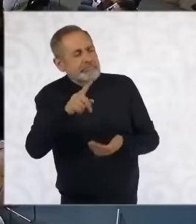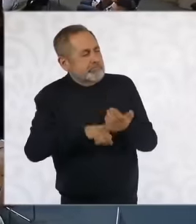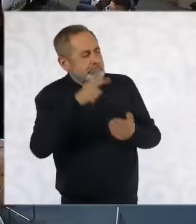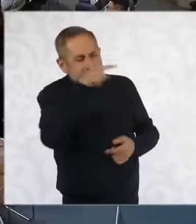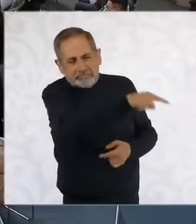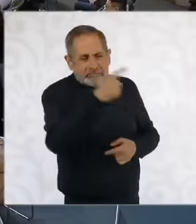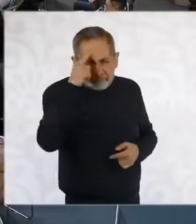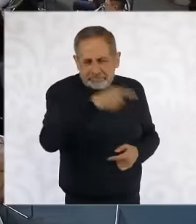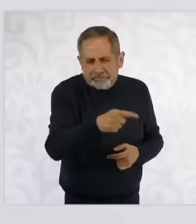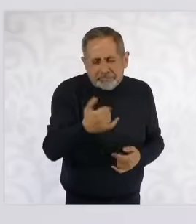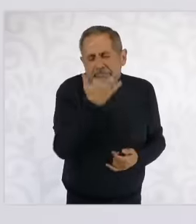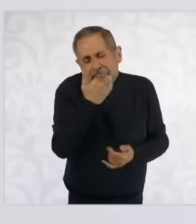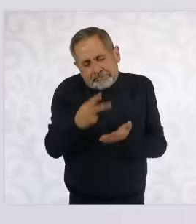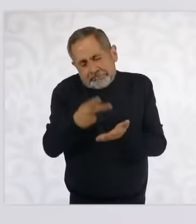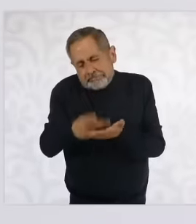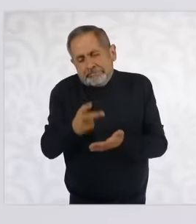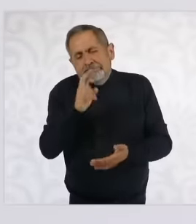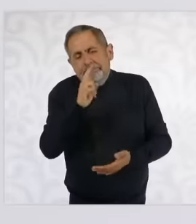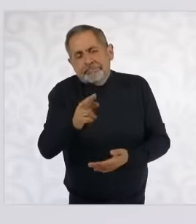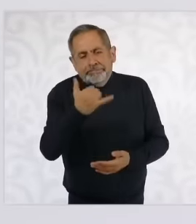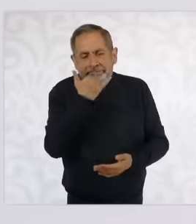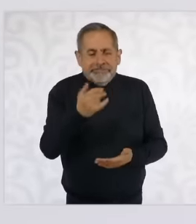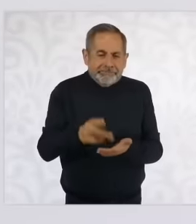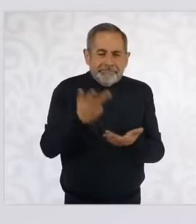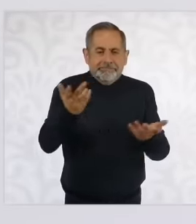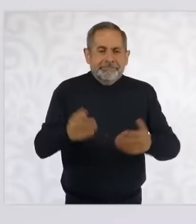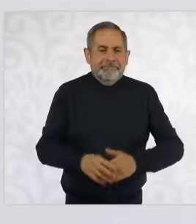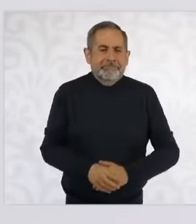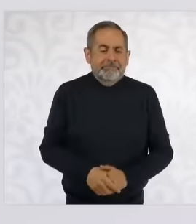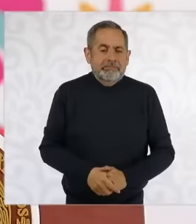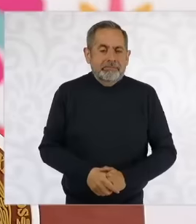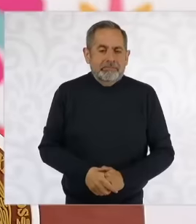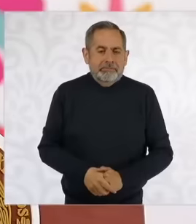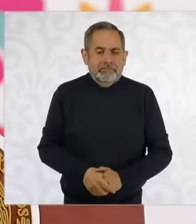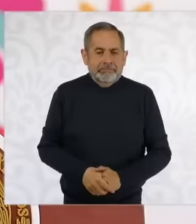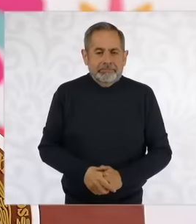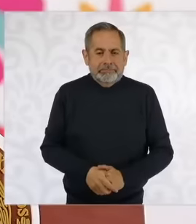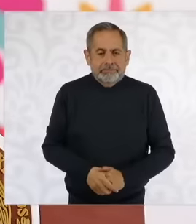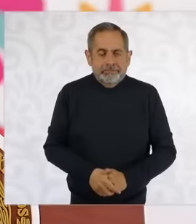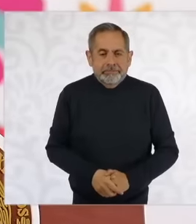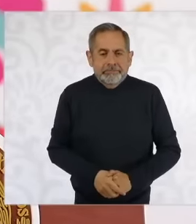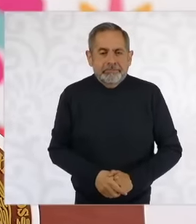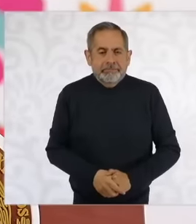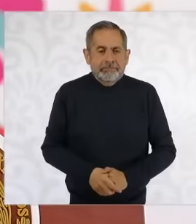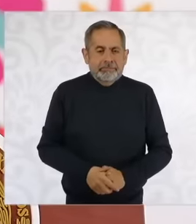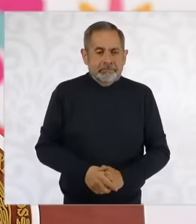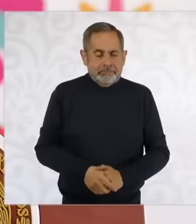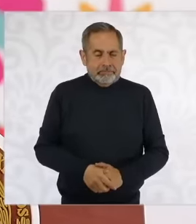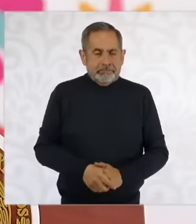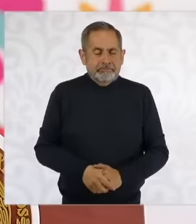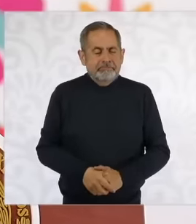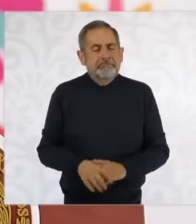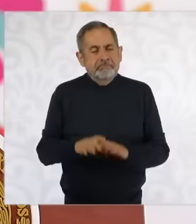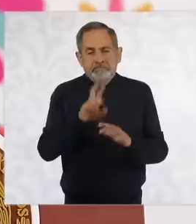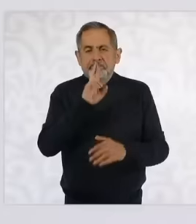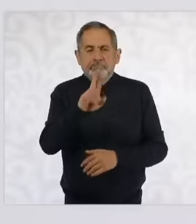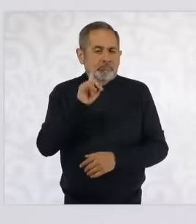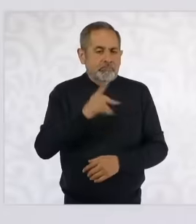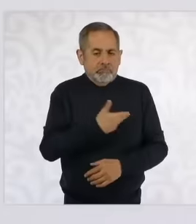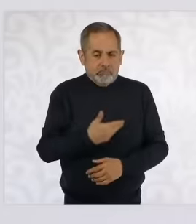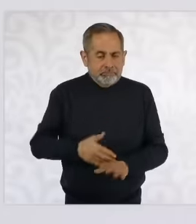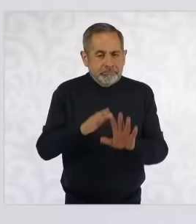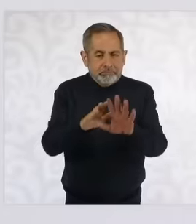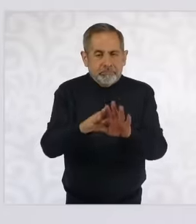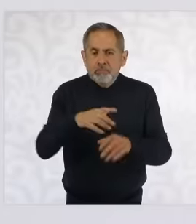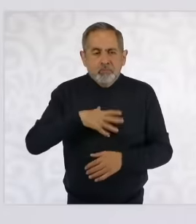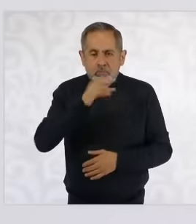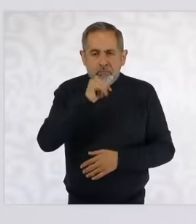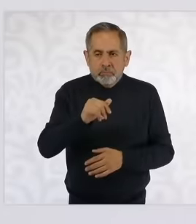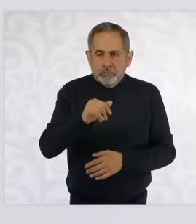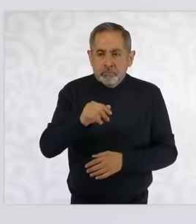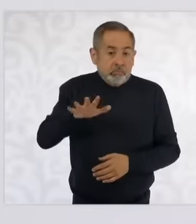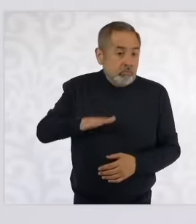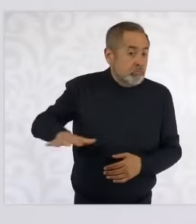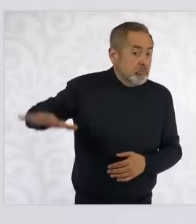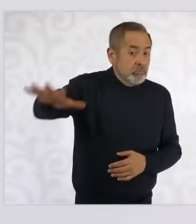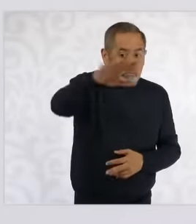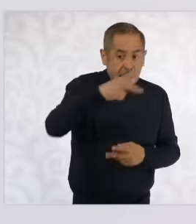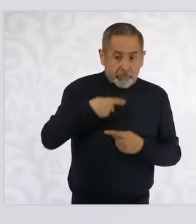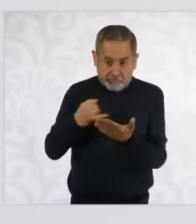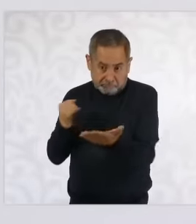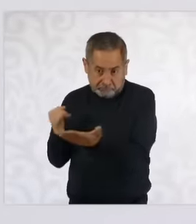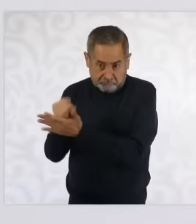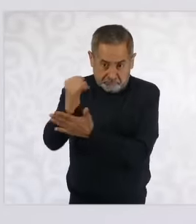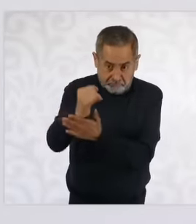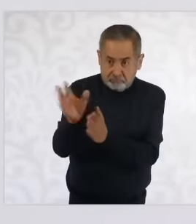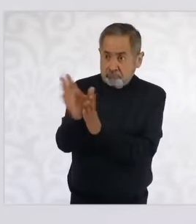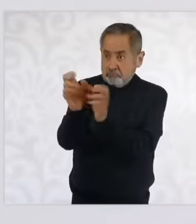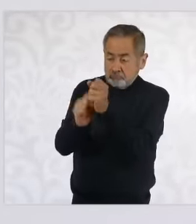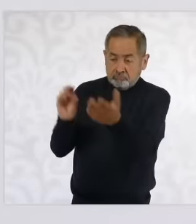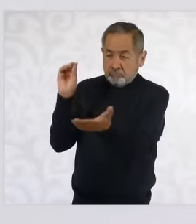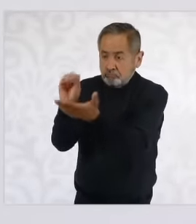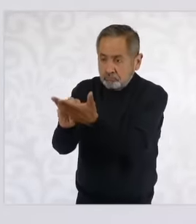answer. You cannot negotiate what the people have decided and what is already the constitution